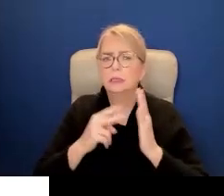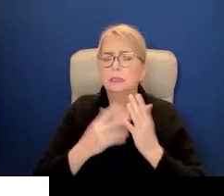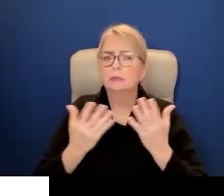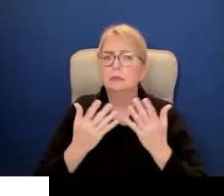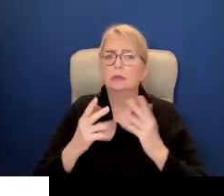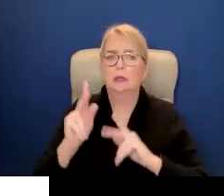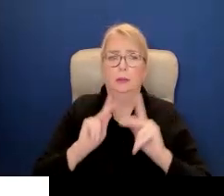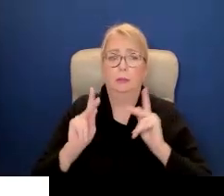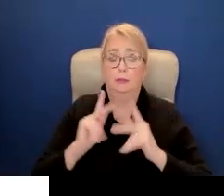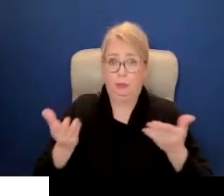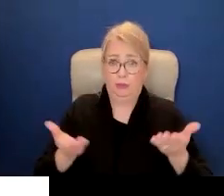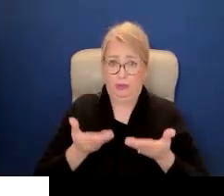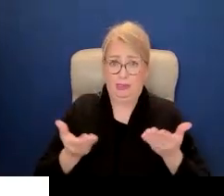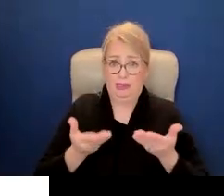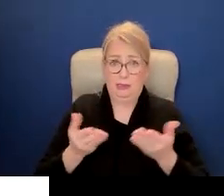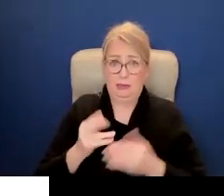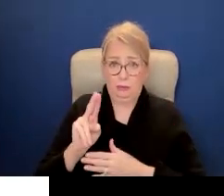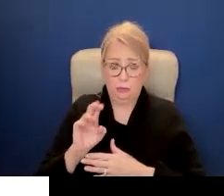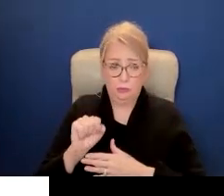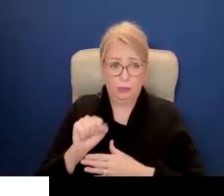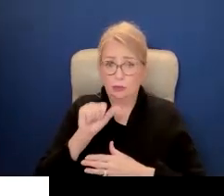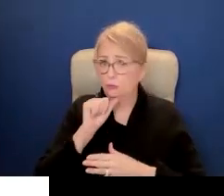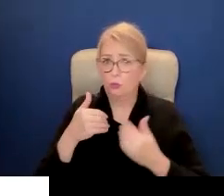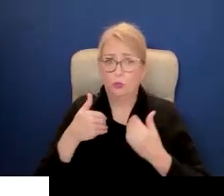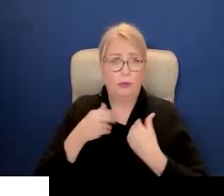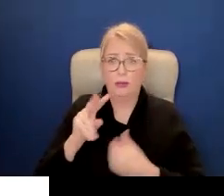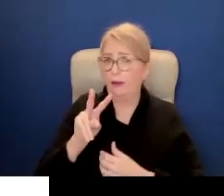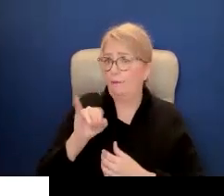and do not have, any type of visa to be here legally.